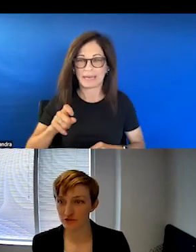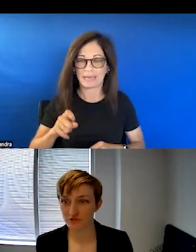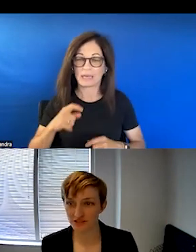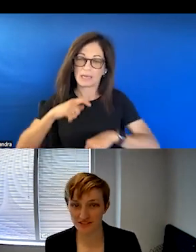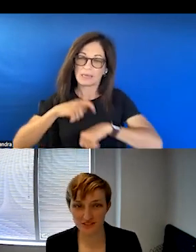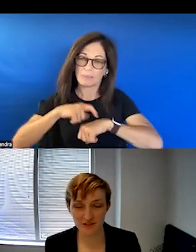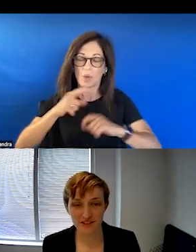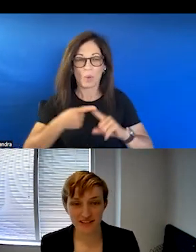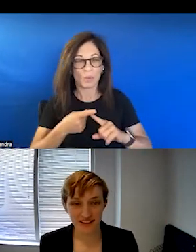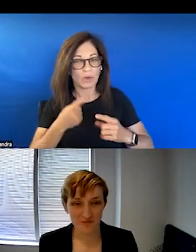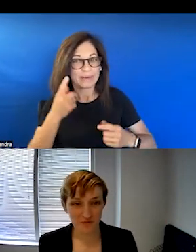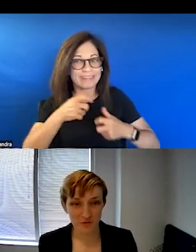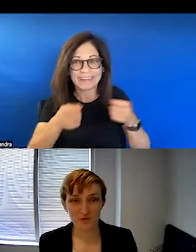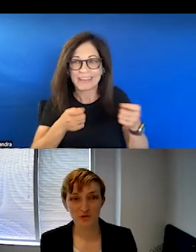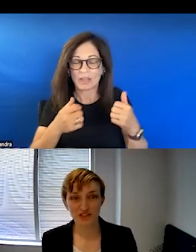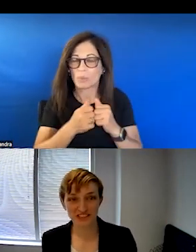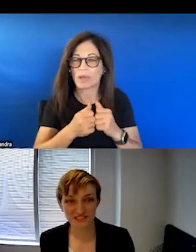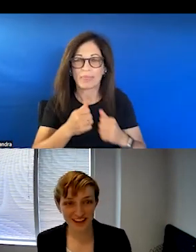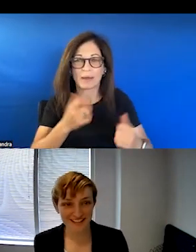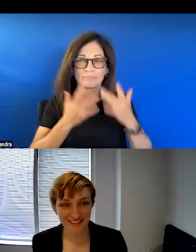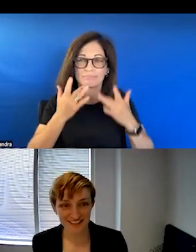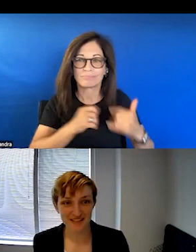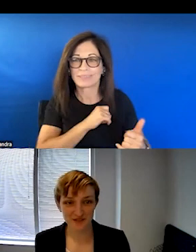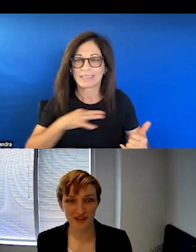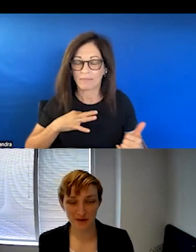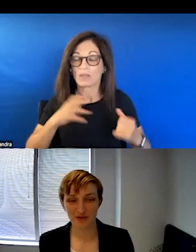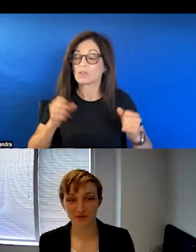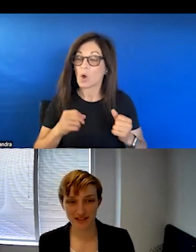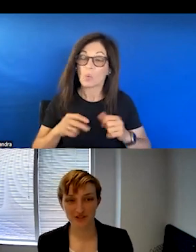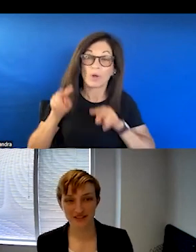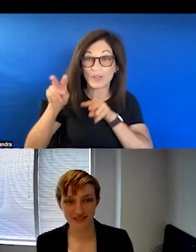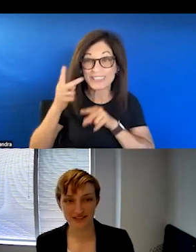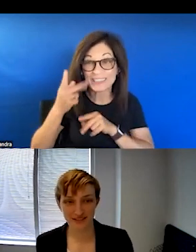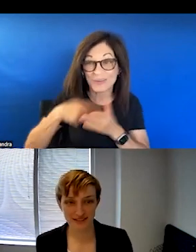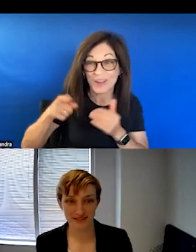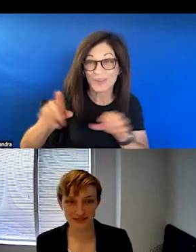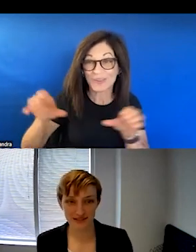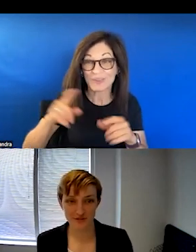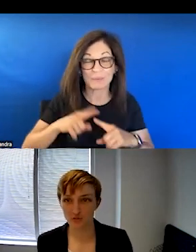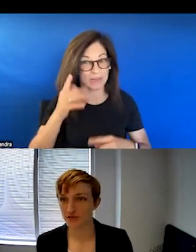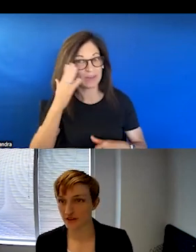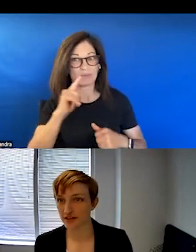SHORTAGES. SO WE WILL LOOK, TO YOU GUYS, SEE WHAT YOU CAME UP WITH. IT IS A, SUCH AN IMPORTANT AREA.